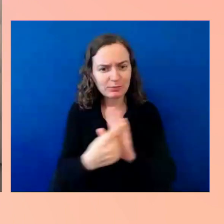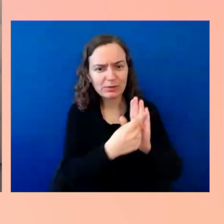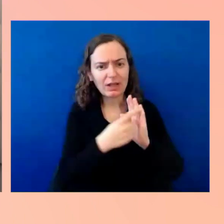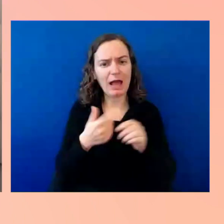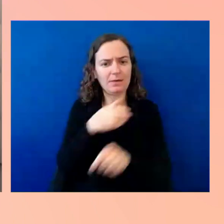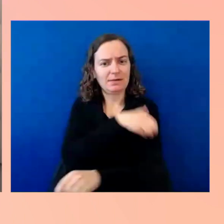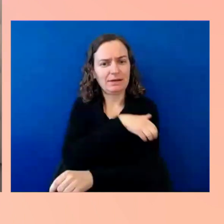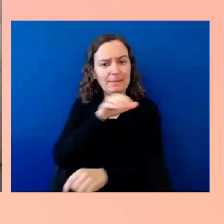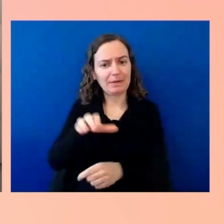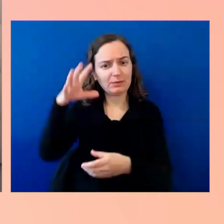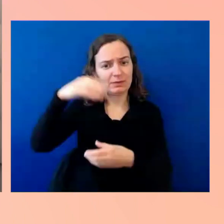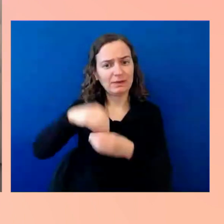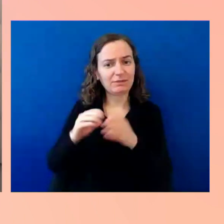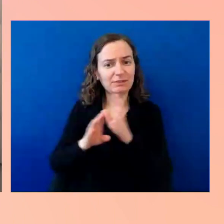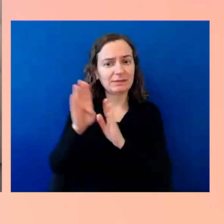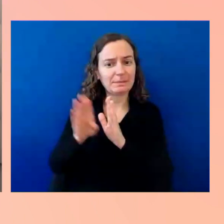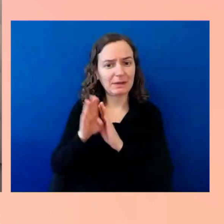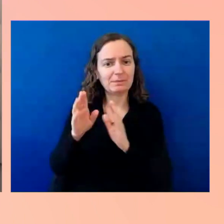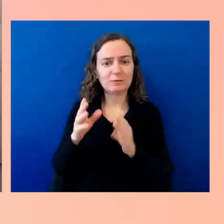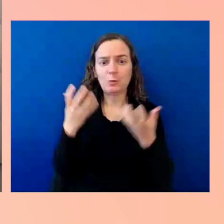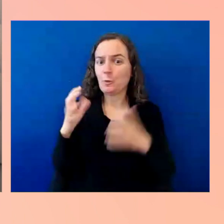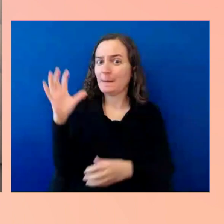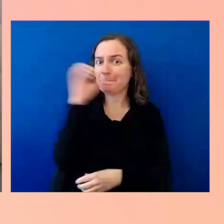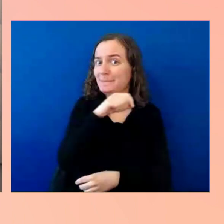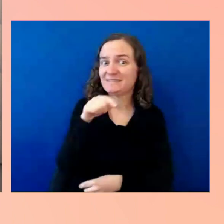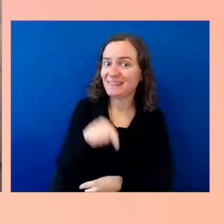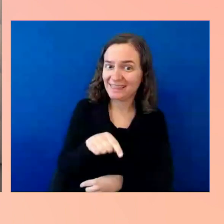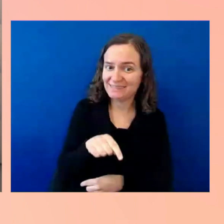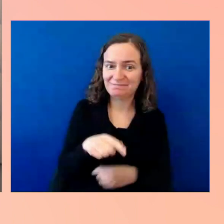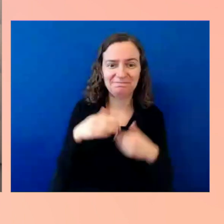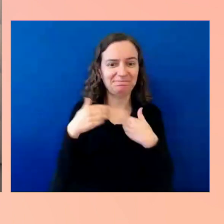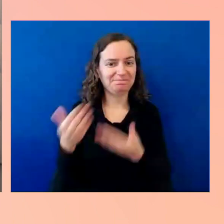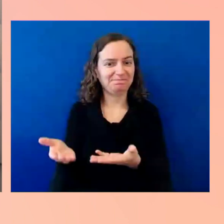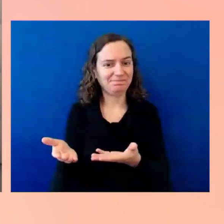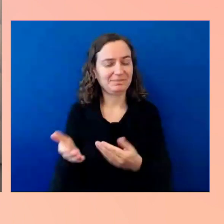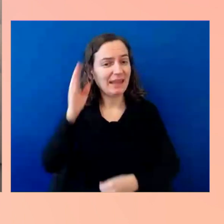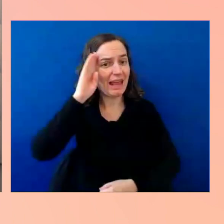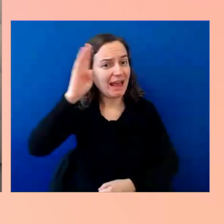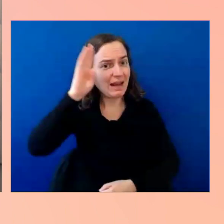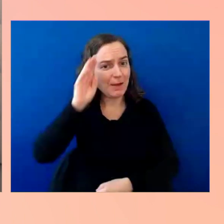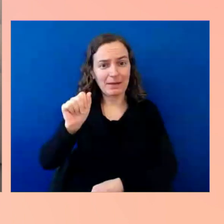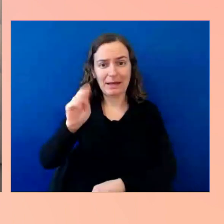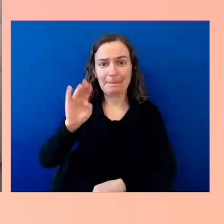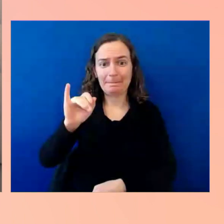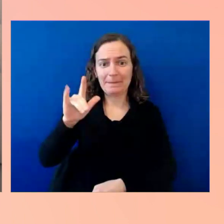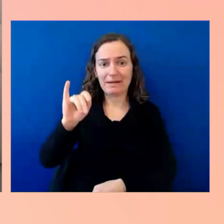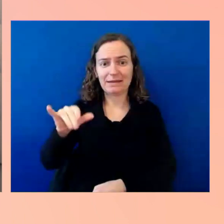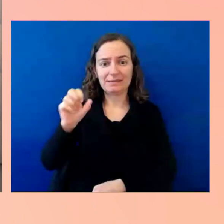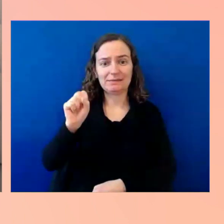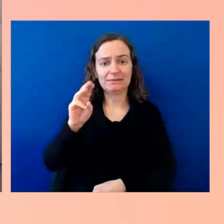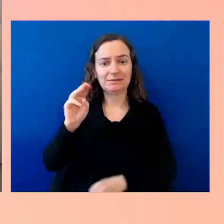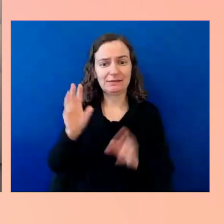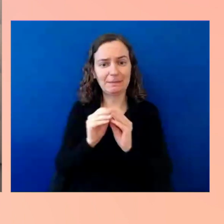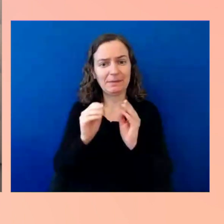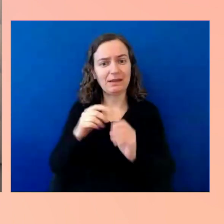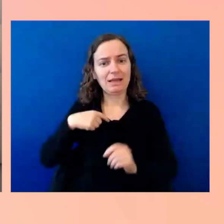Hello Ability Summit. I am Shilpa Ranganathan and I lead the Windows Product Experience Organization.